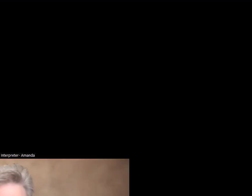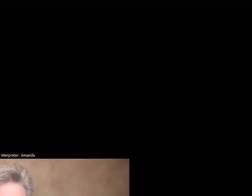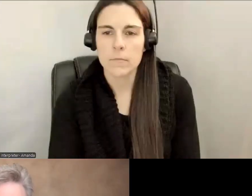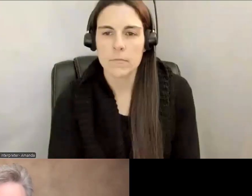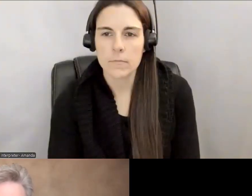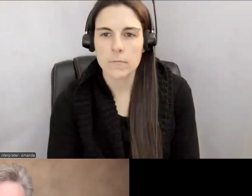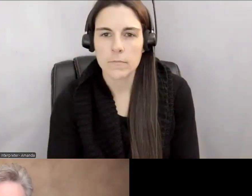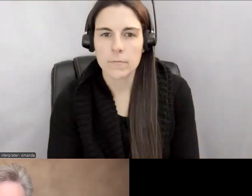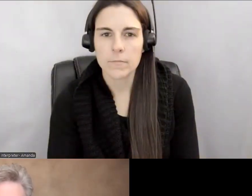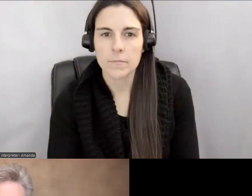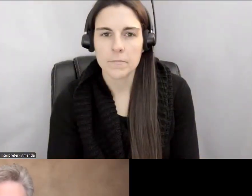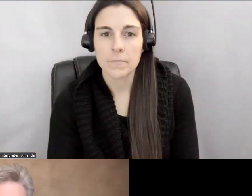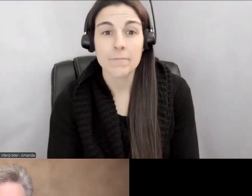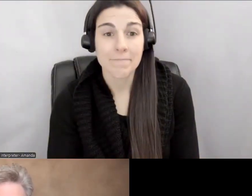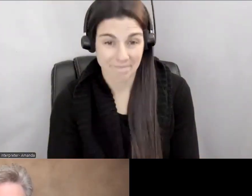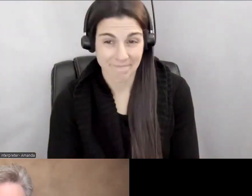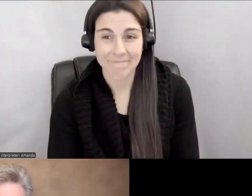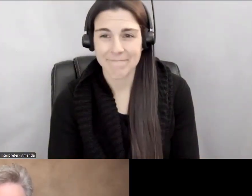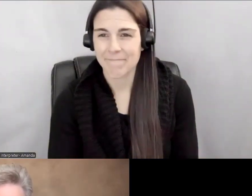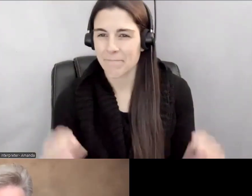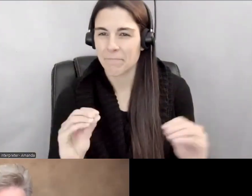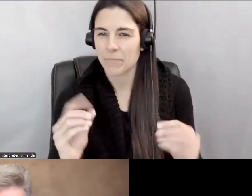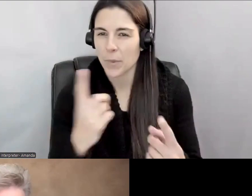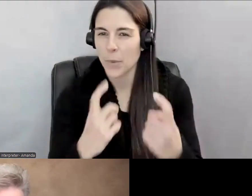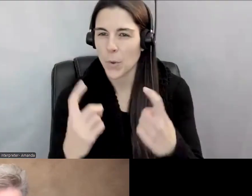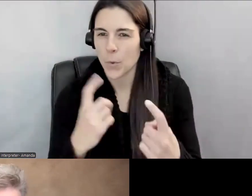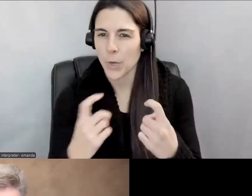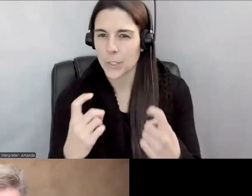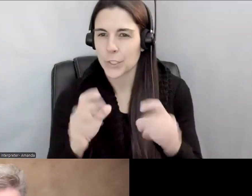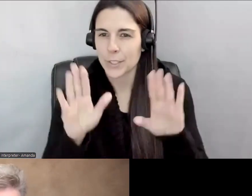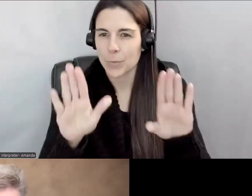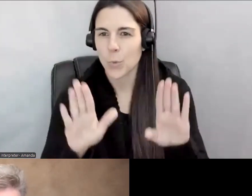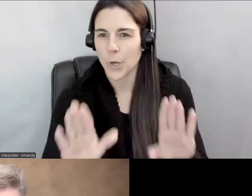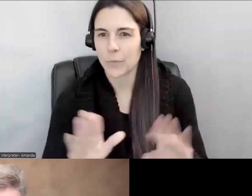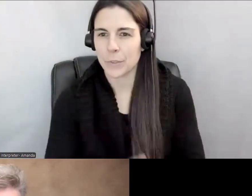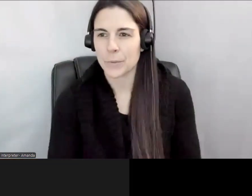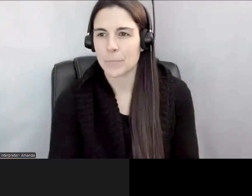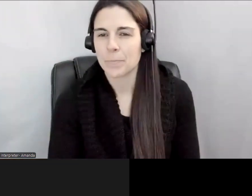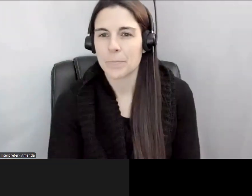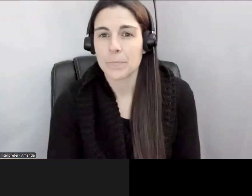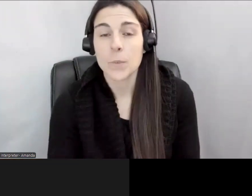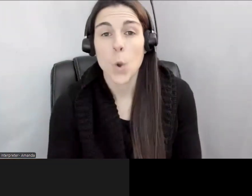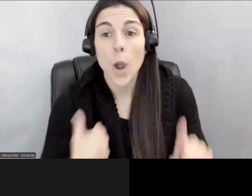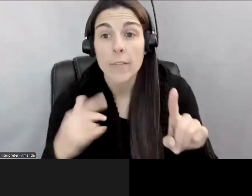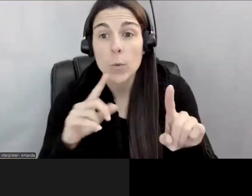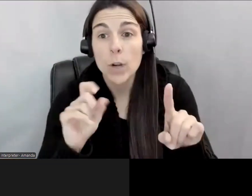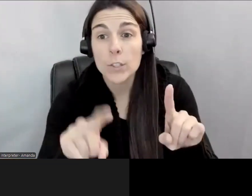We're all clear as mud. Wonderful. Wait, question, okay.